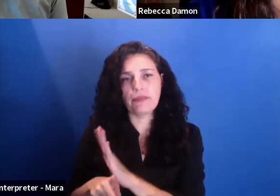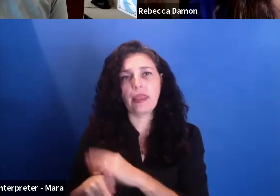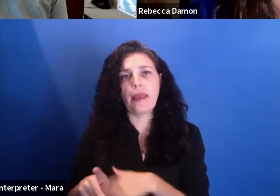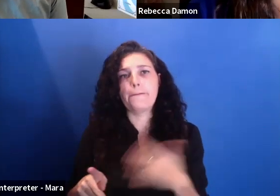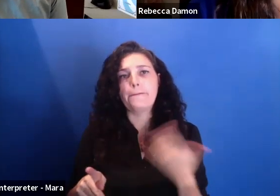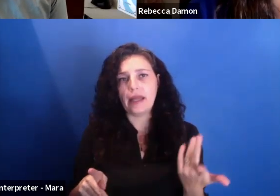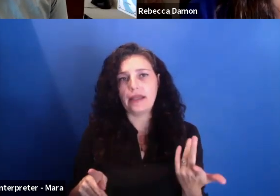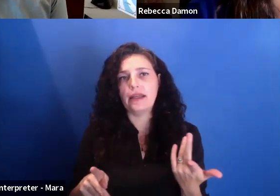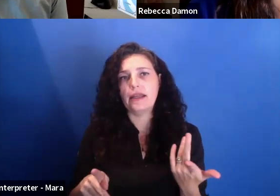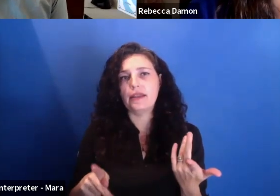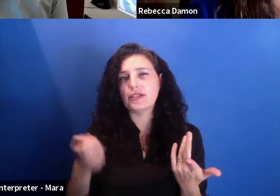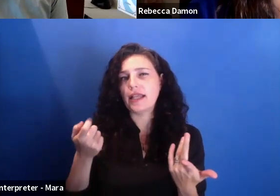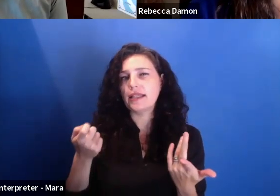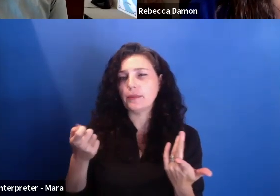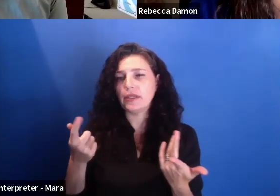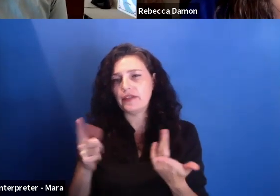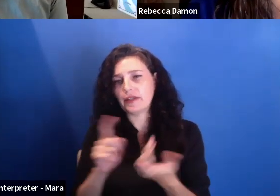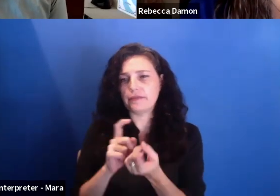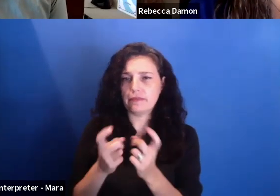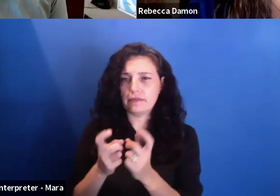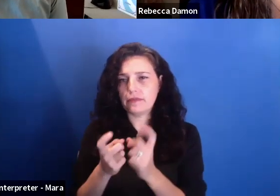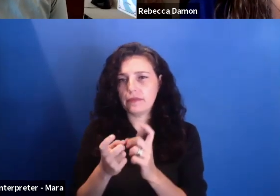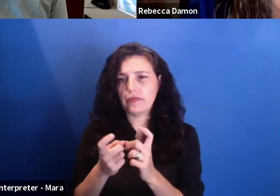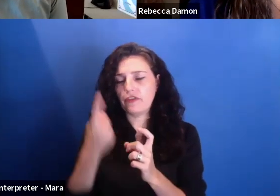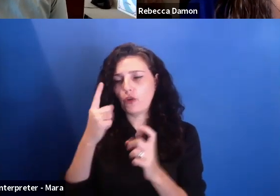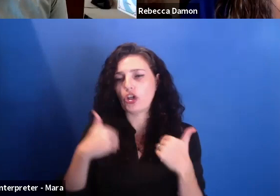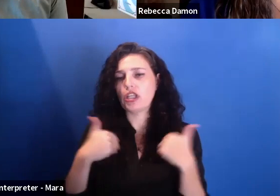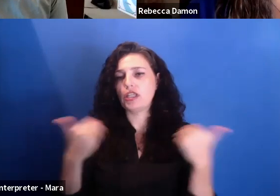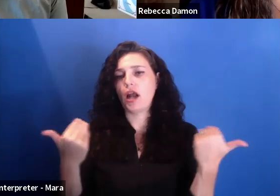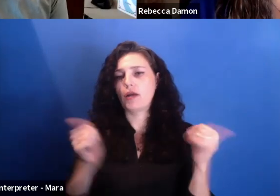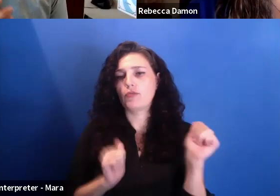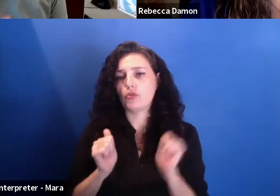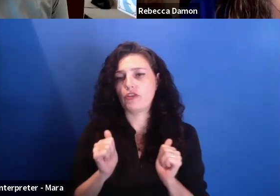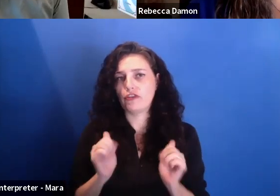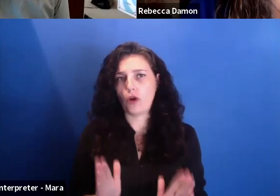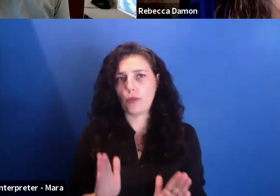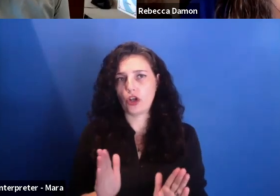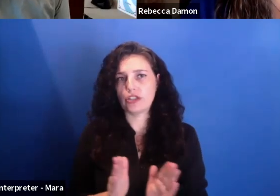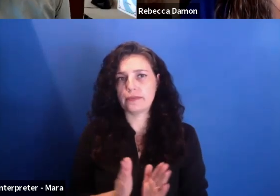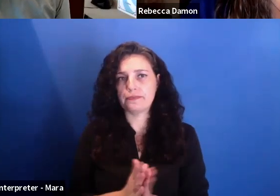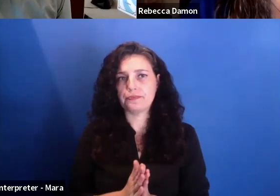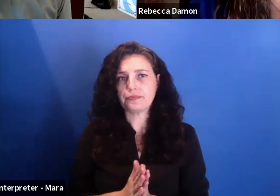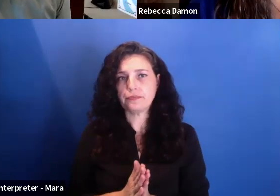of young performers and for any of us who have kids in, well, in my case in LA, Los Angeles Unified School District,